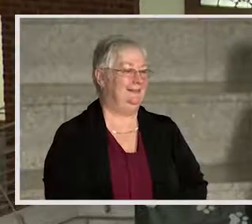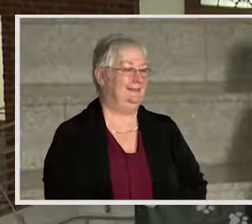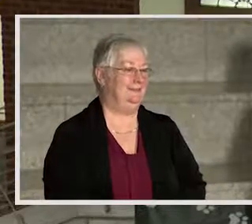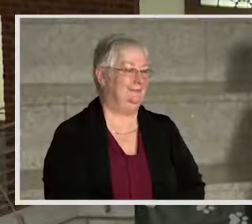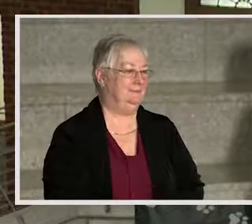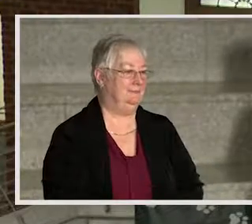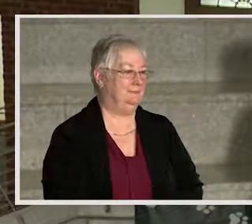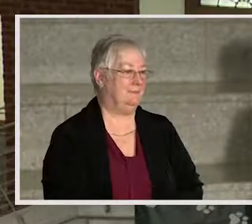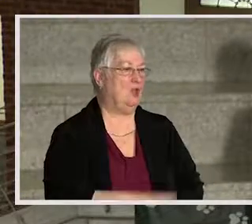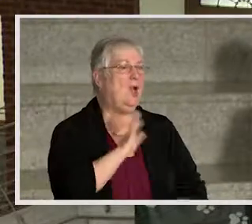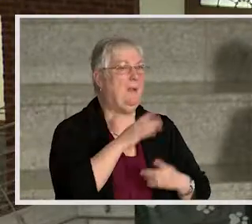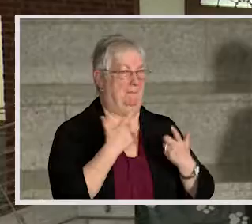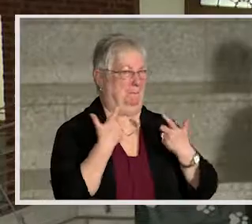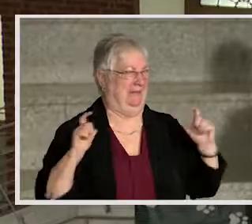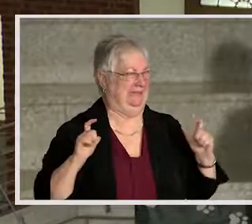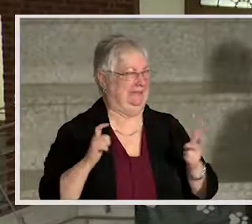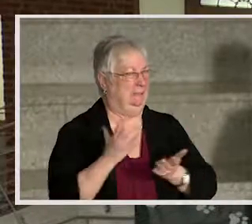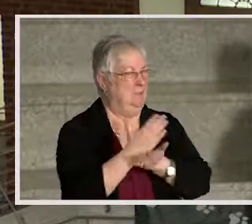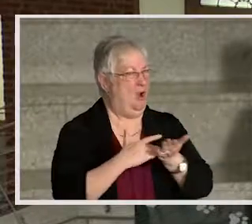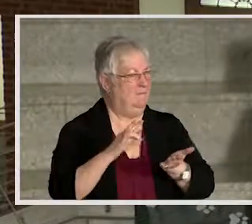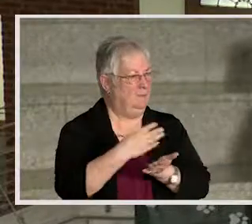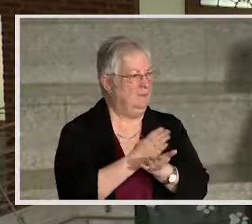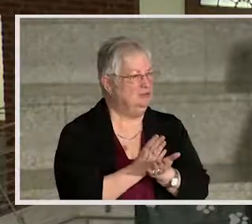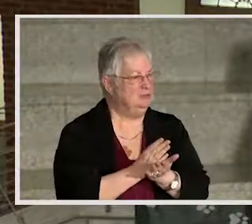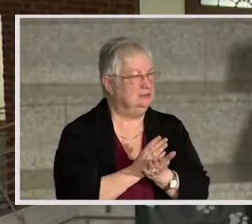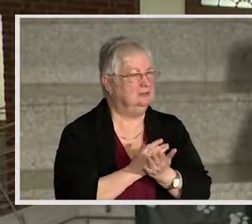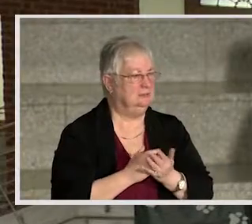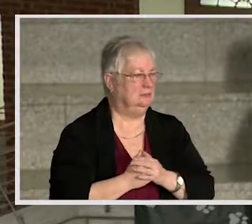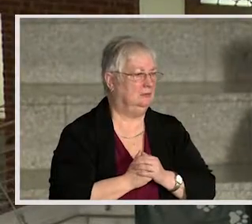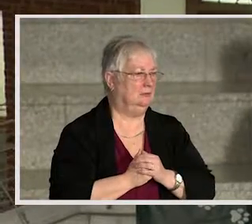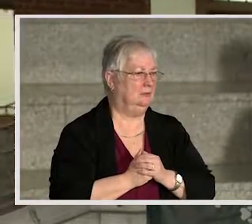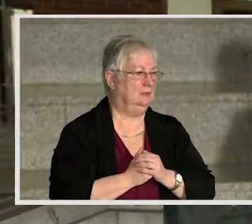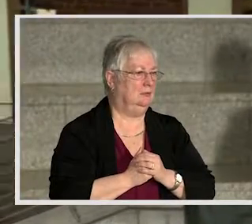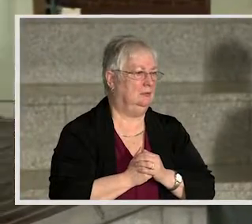MATT BROWN WHO IS MY BUDGET DIRECTOR AND WAYNE TURNAGE WHO